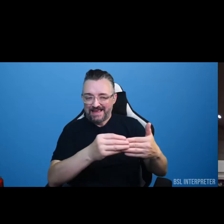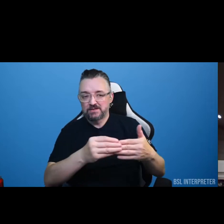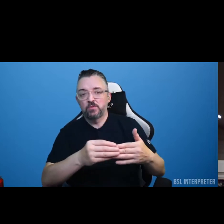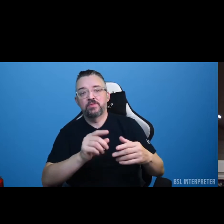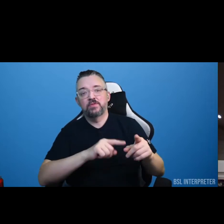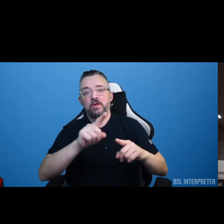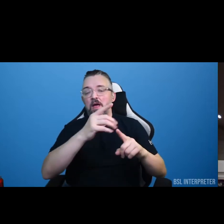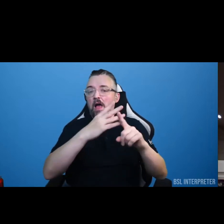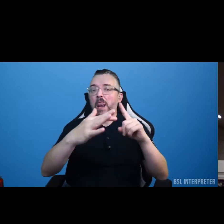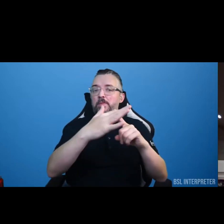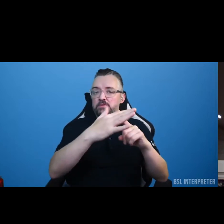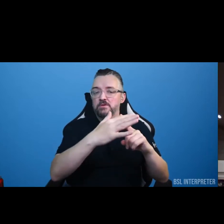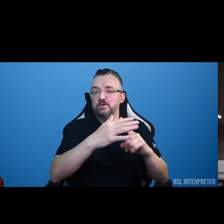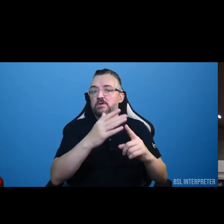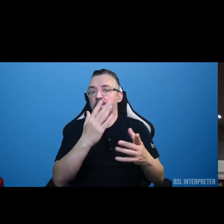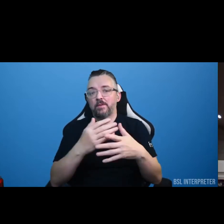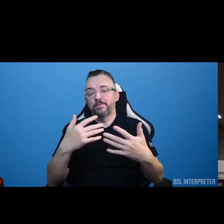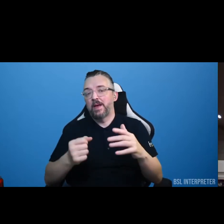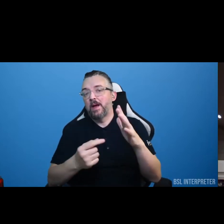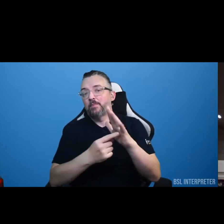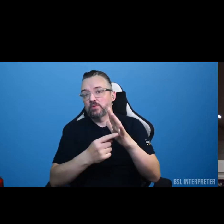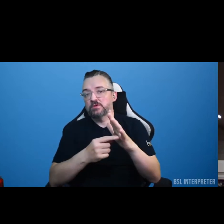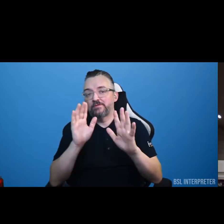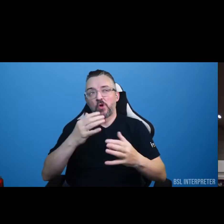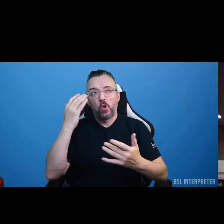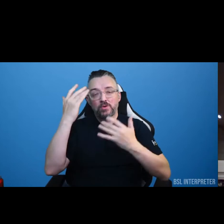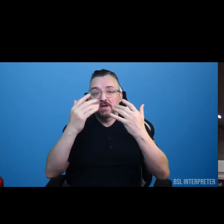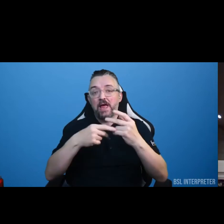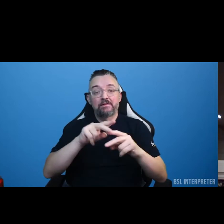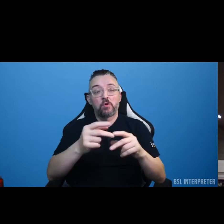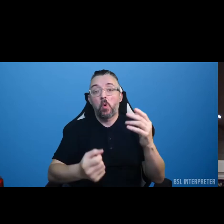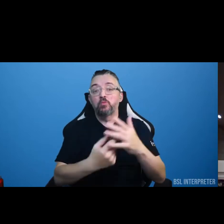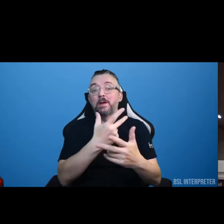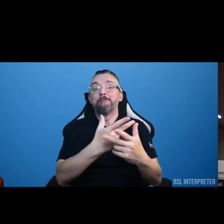I think it's also really important to consider what happens if we miss that opportunity.